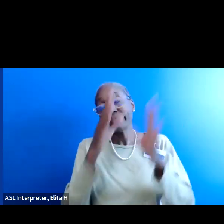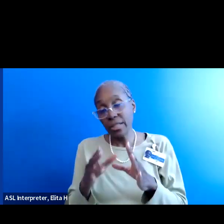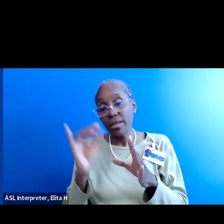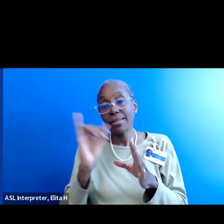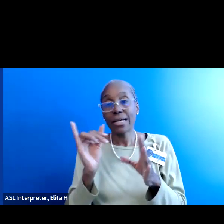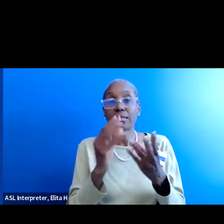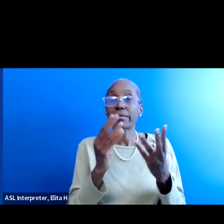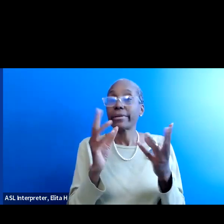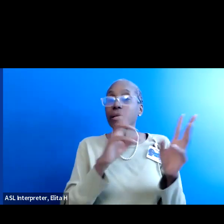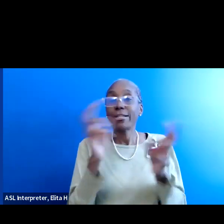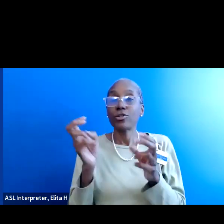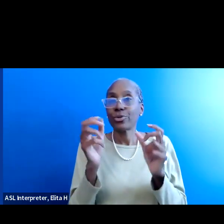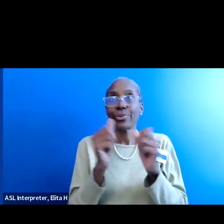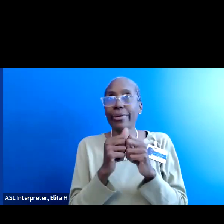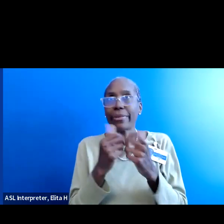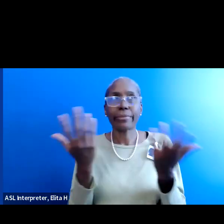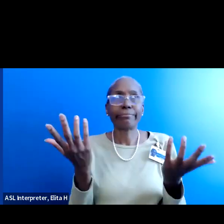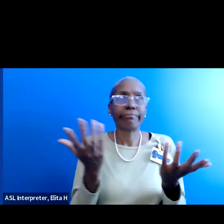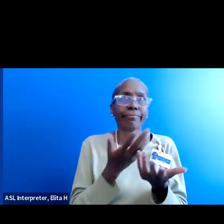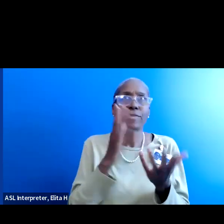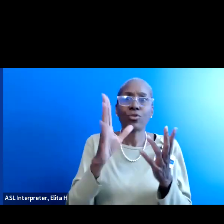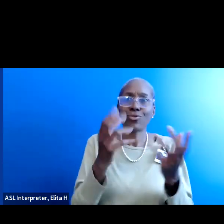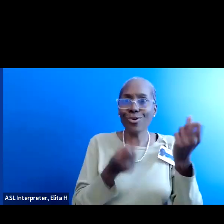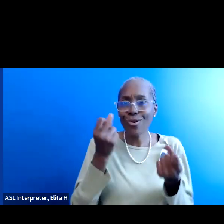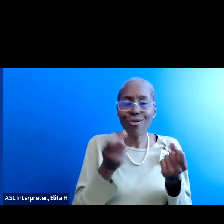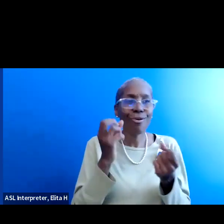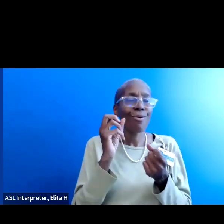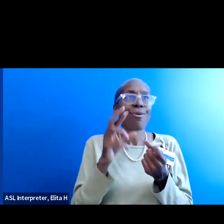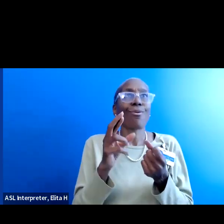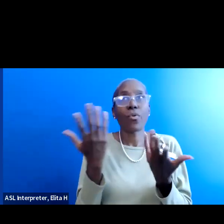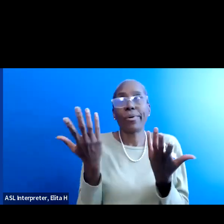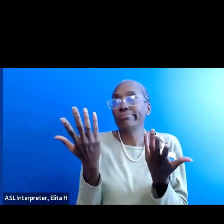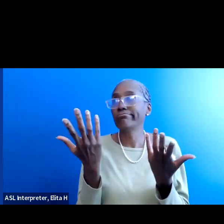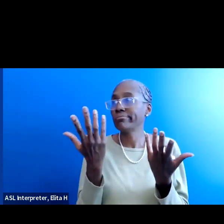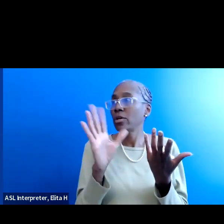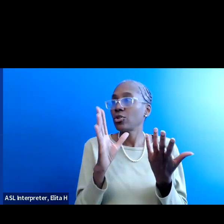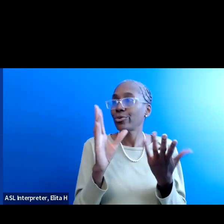resolve an issue with your car, or a consumer good that you purchased,